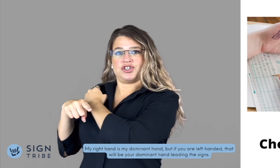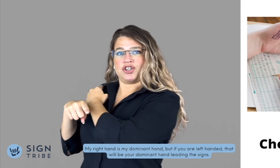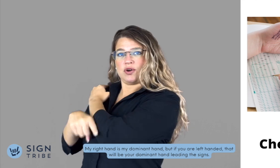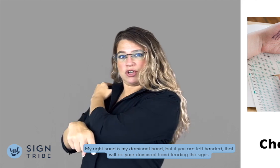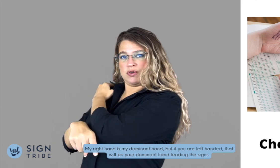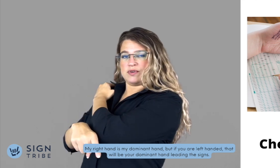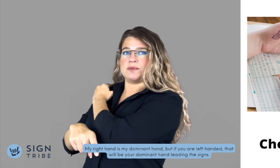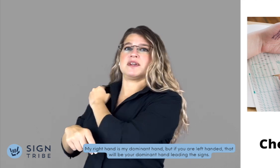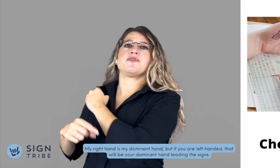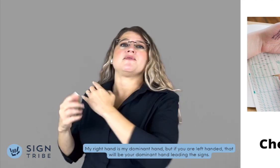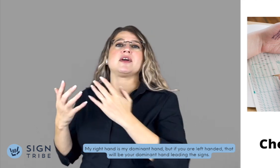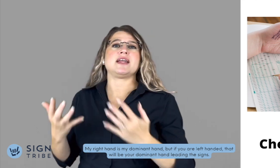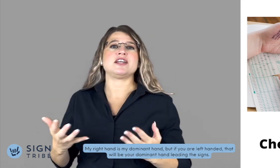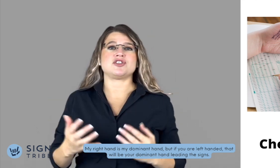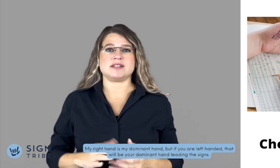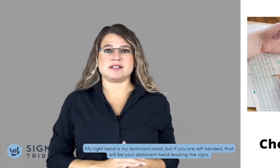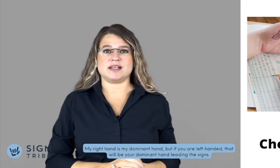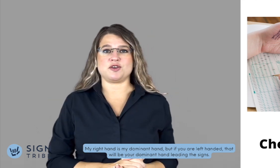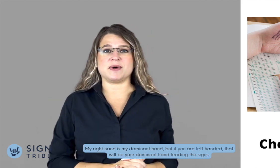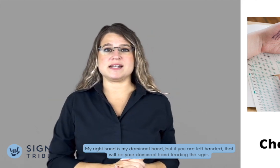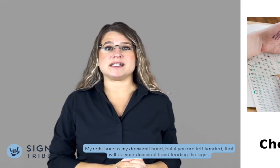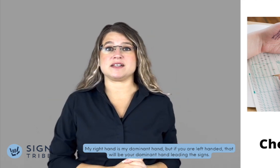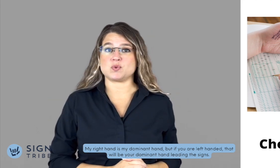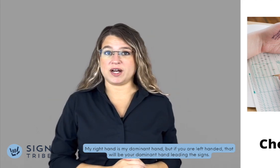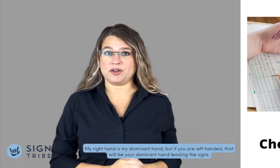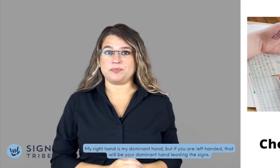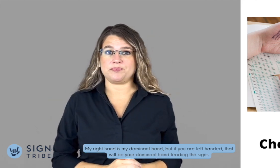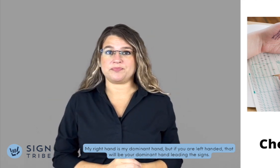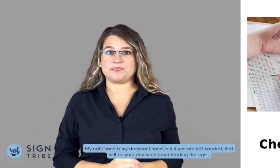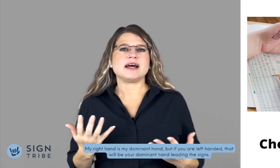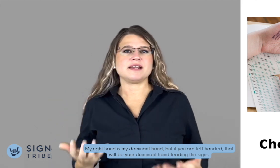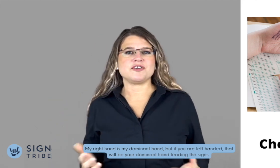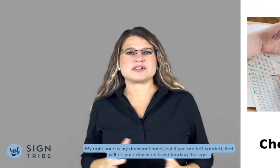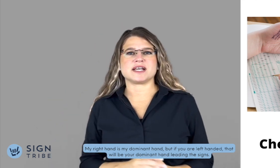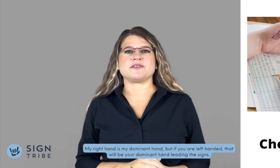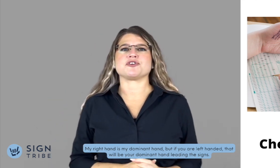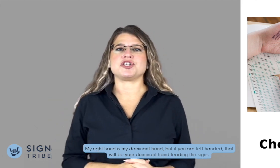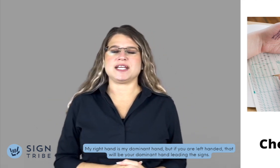show you some different variations that you might see as well. Another sign for cheat